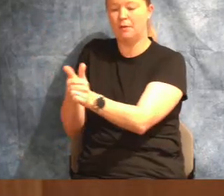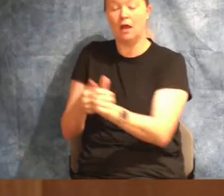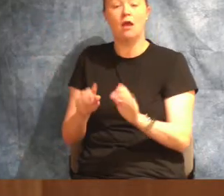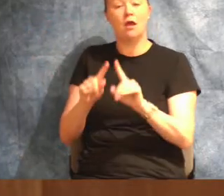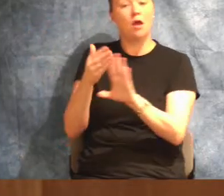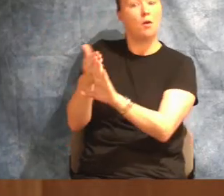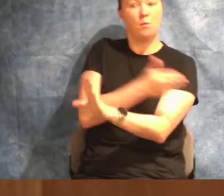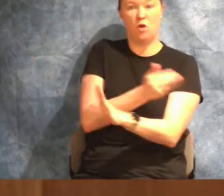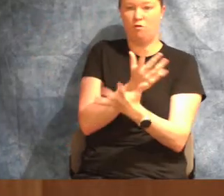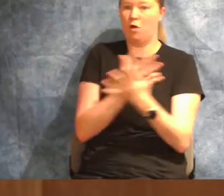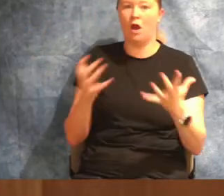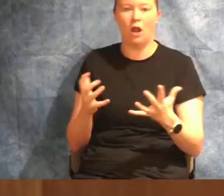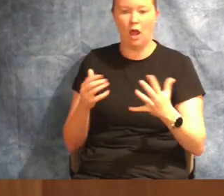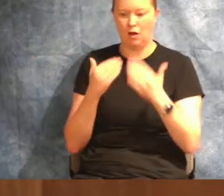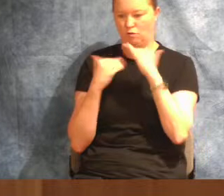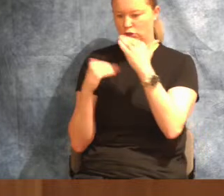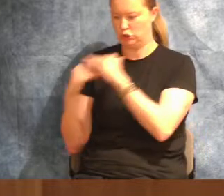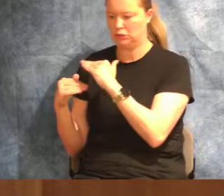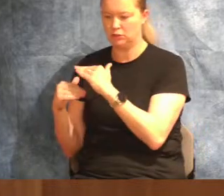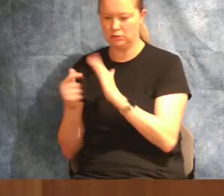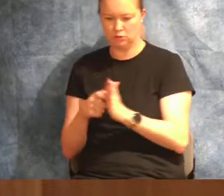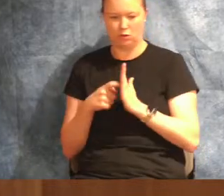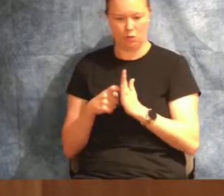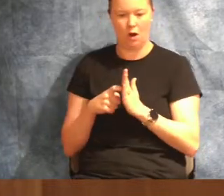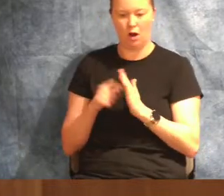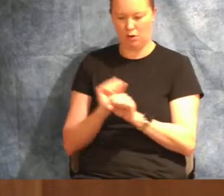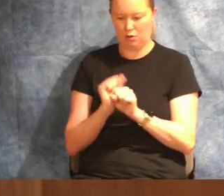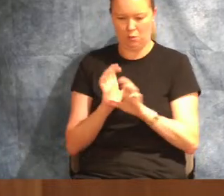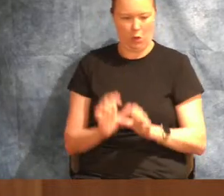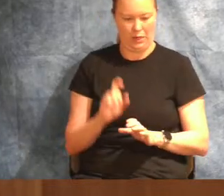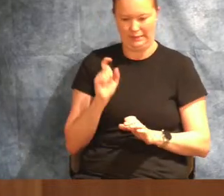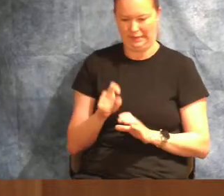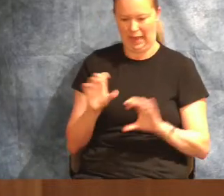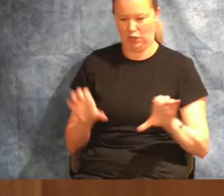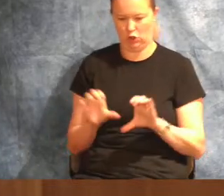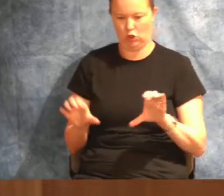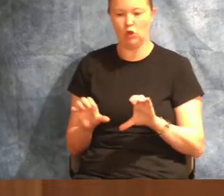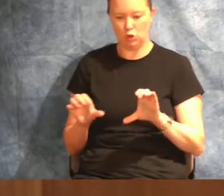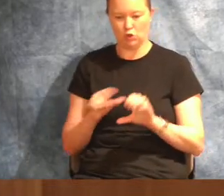there was a lot of restrictions or requirements employees had to go through to be eligible for a